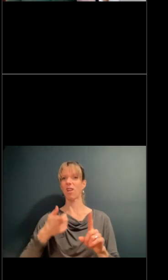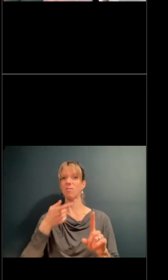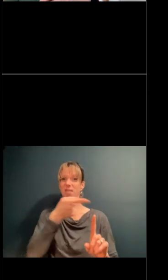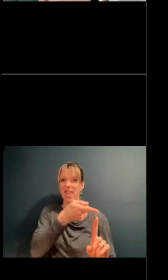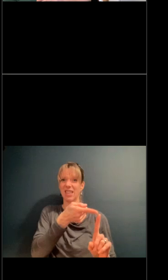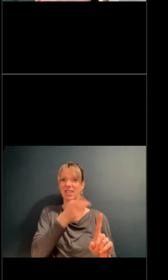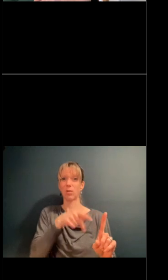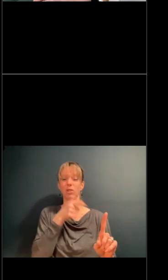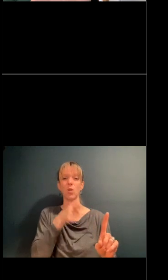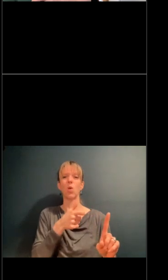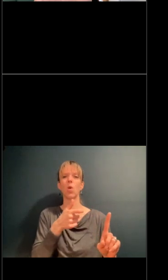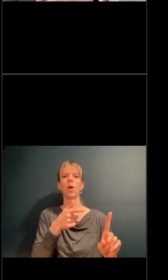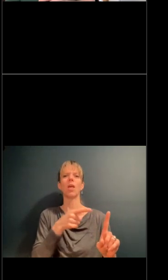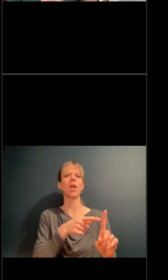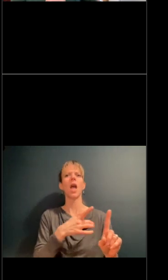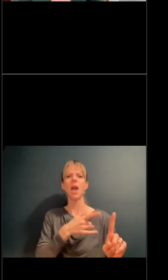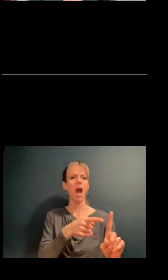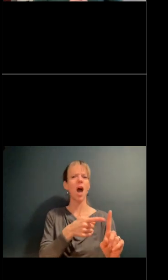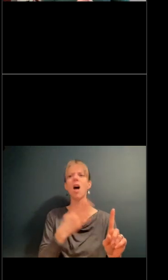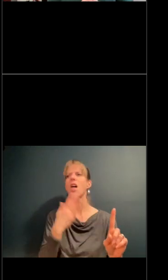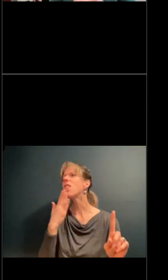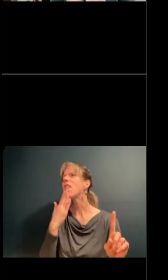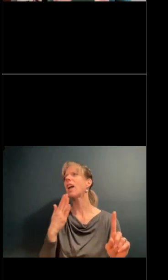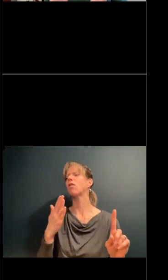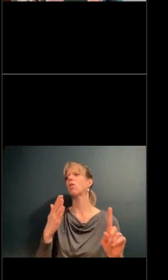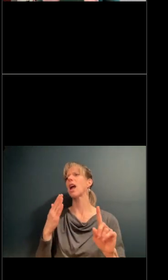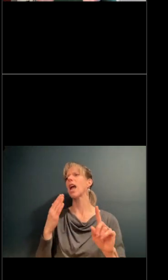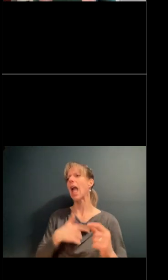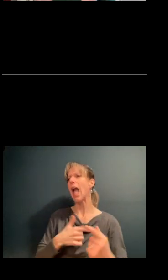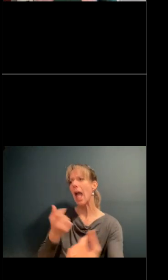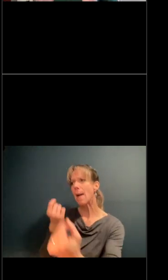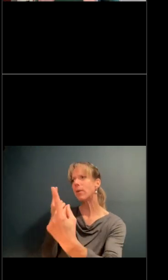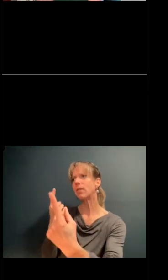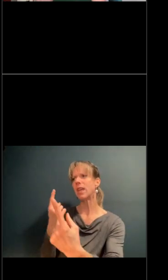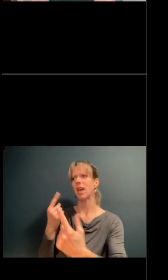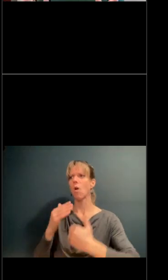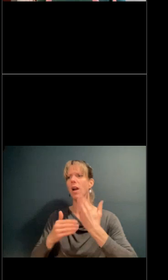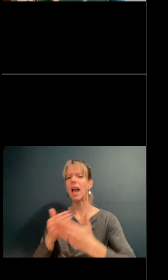their gratitude, or empathy, or kindness? How many employers would love employees